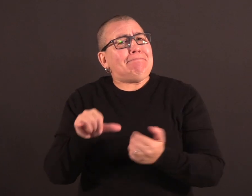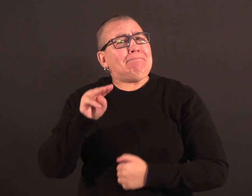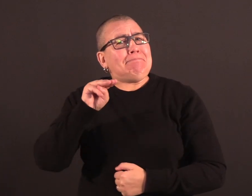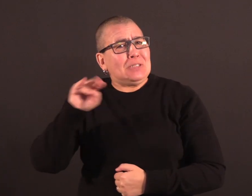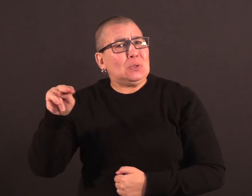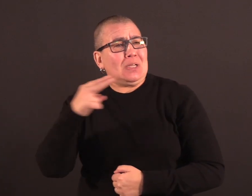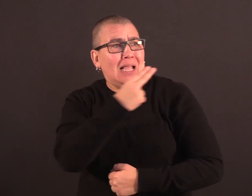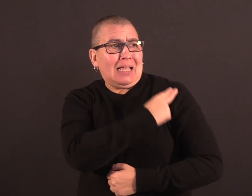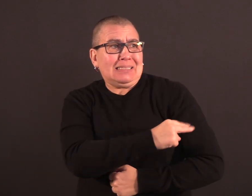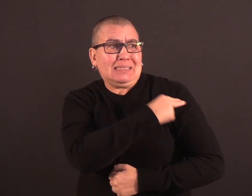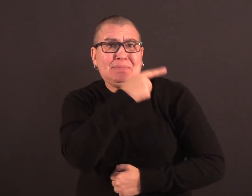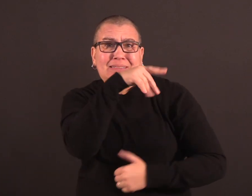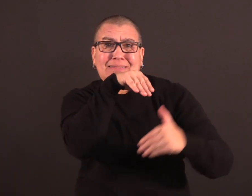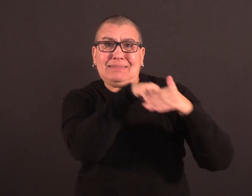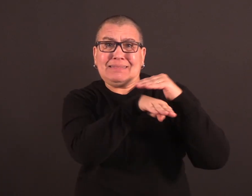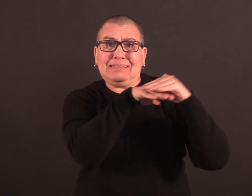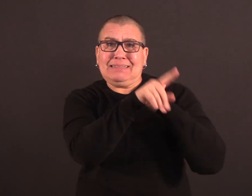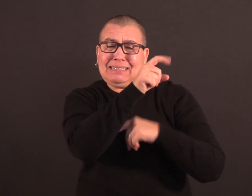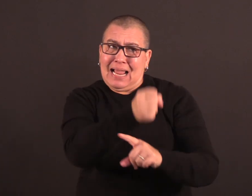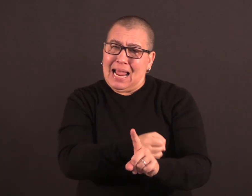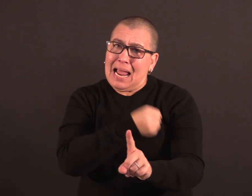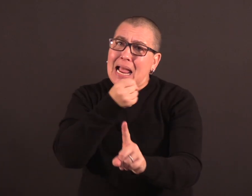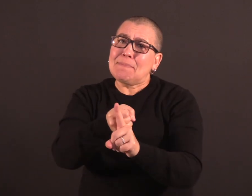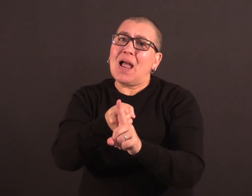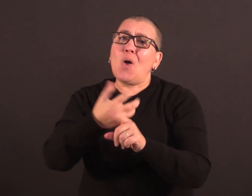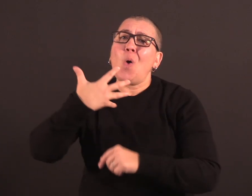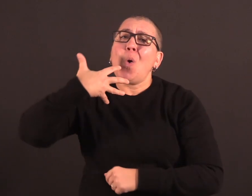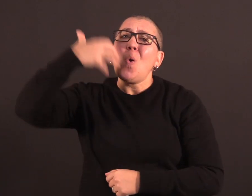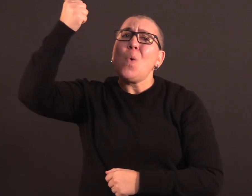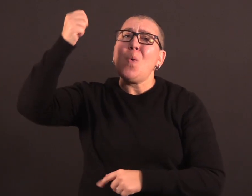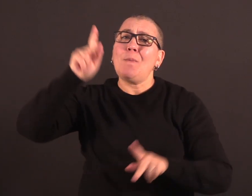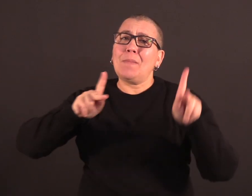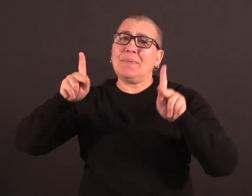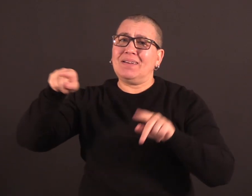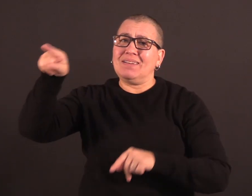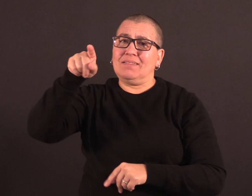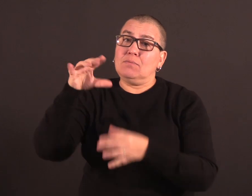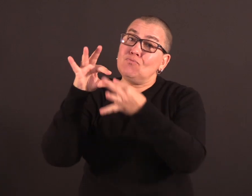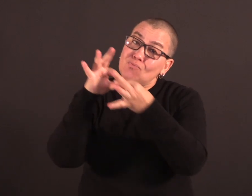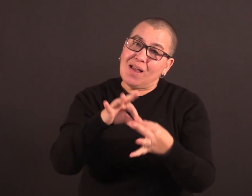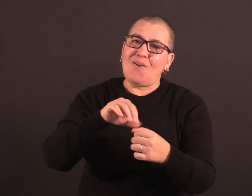of older adults have ended up in the hospital due, at least in part,